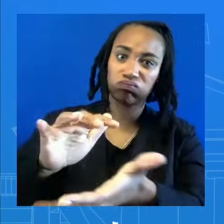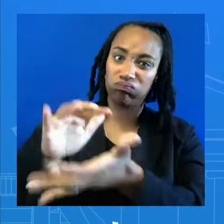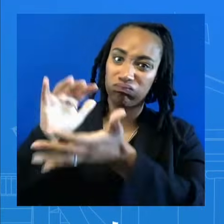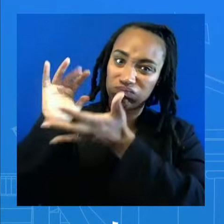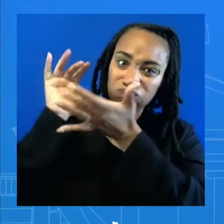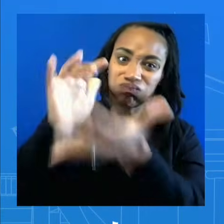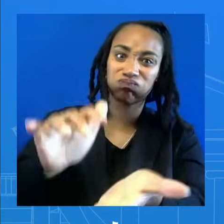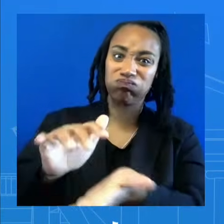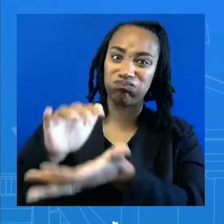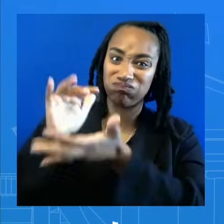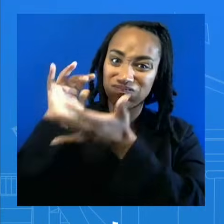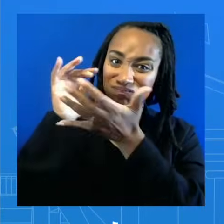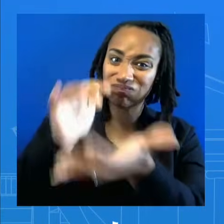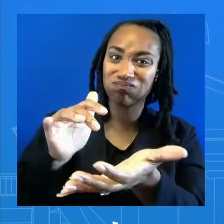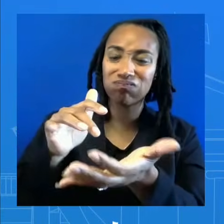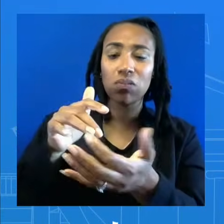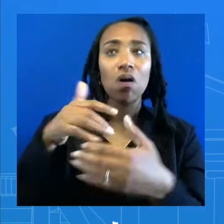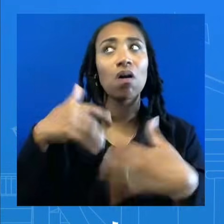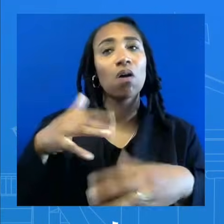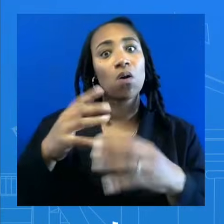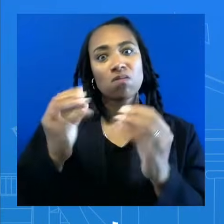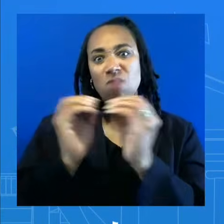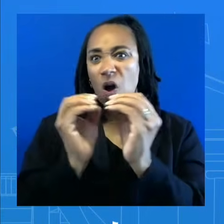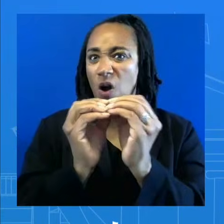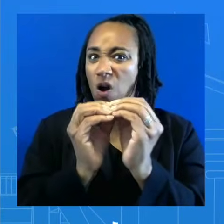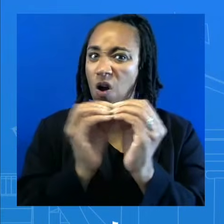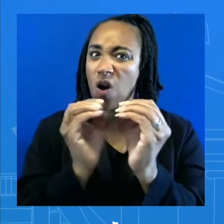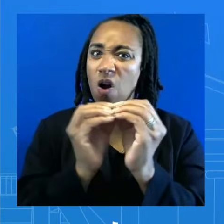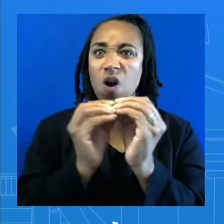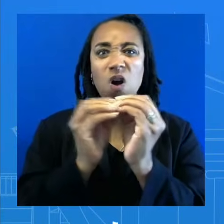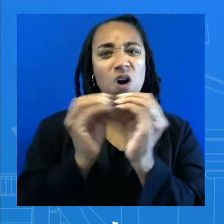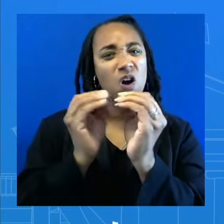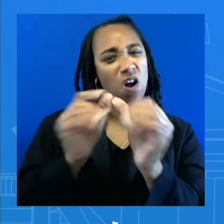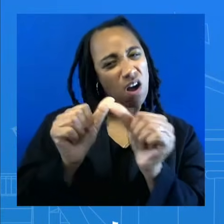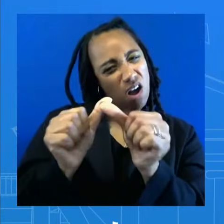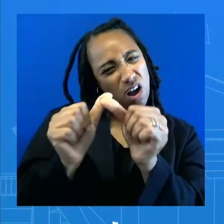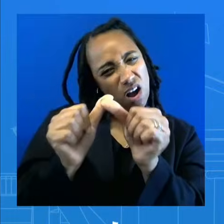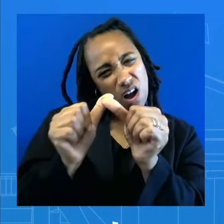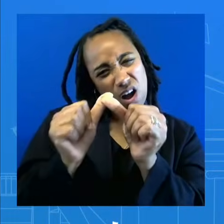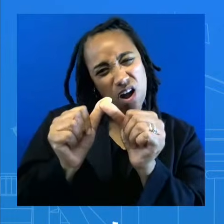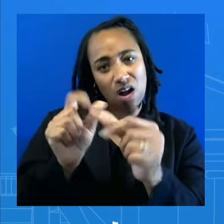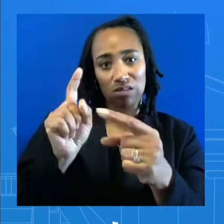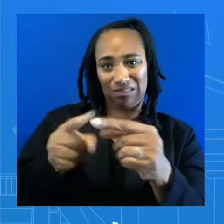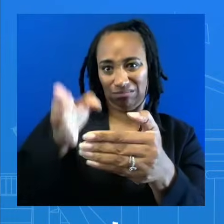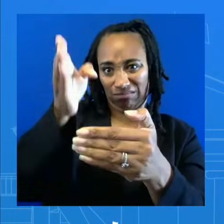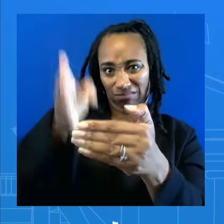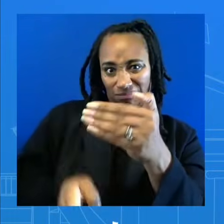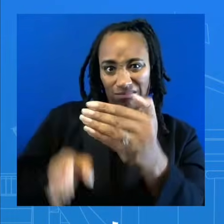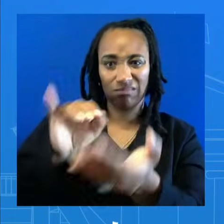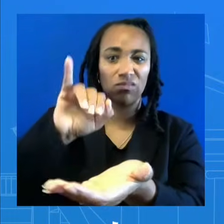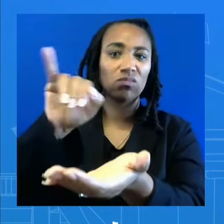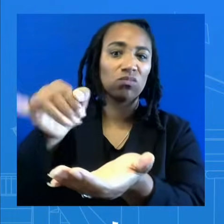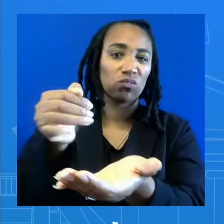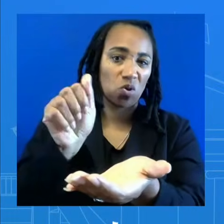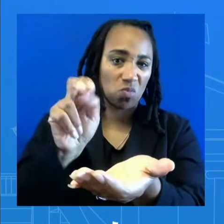right up until the end of this administration. I think G7 leaders can also be expected to discuss ongoing developments in the Middle East, of course --